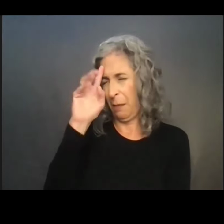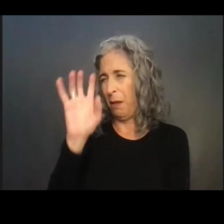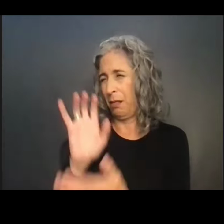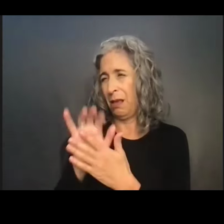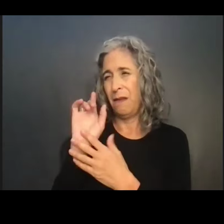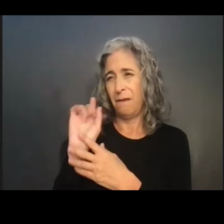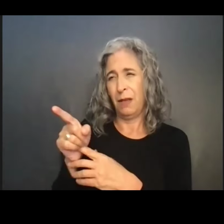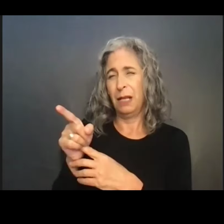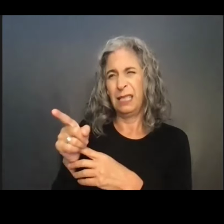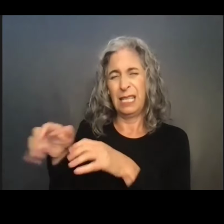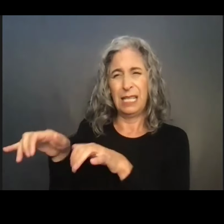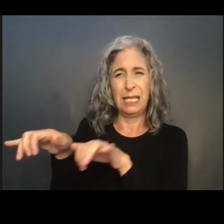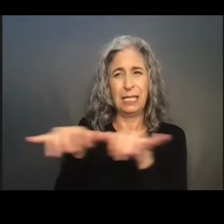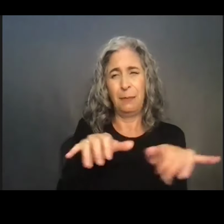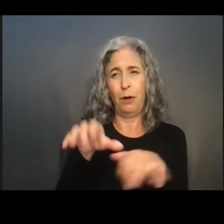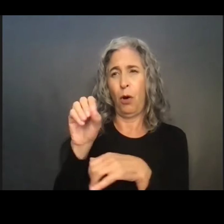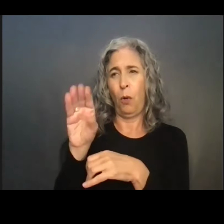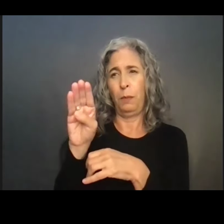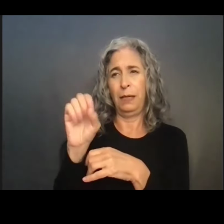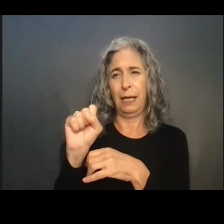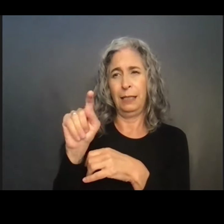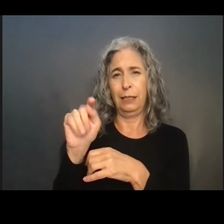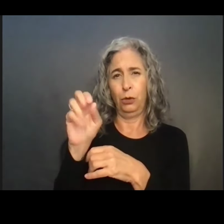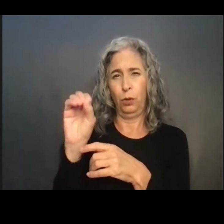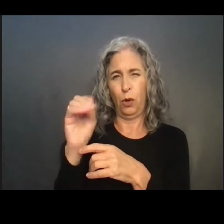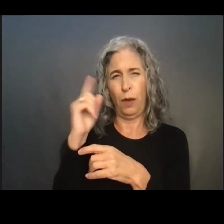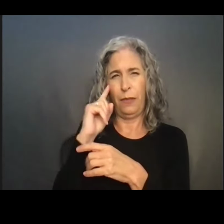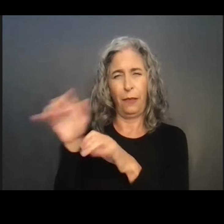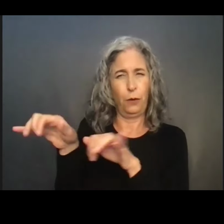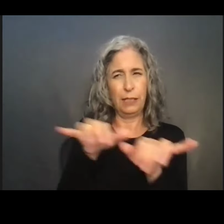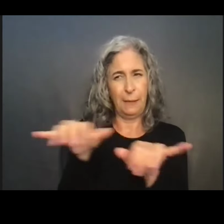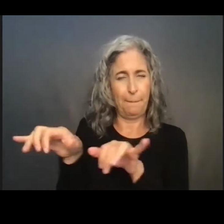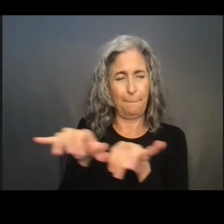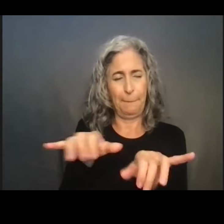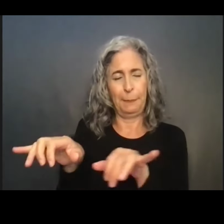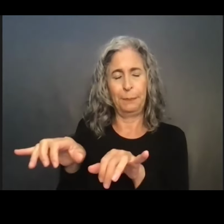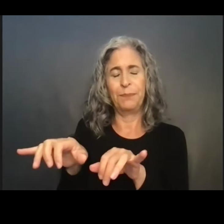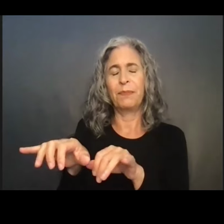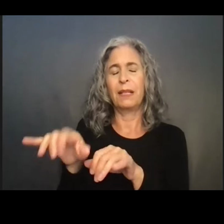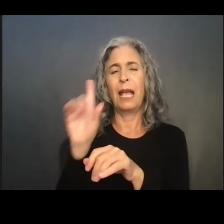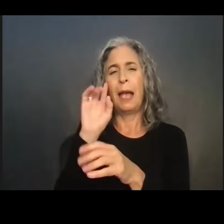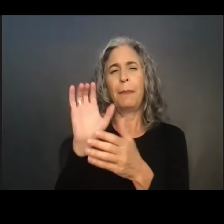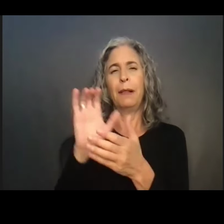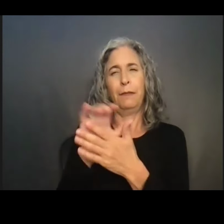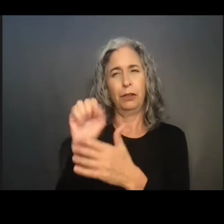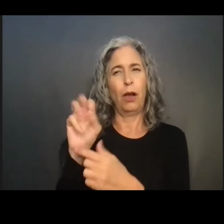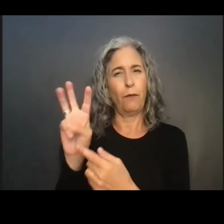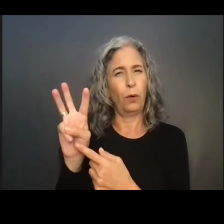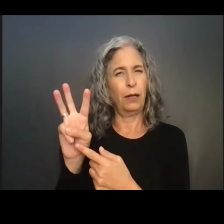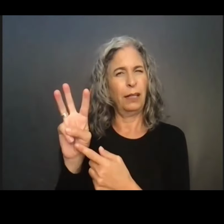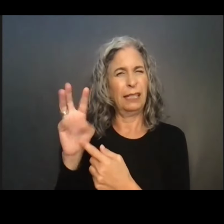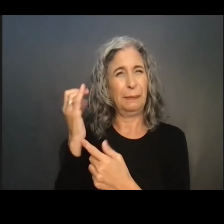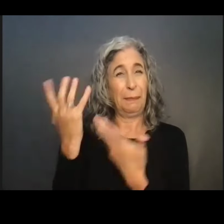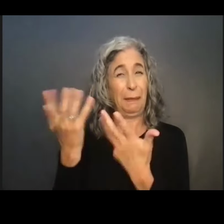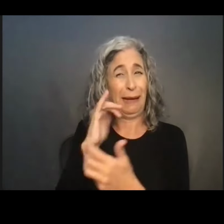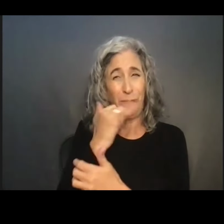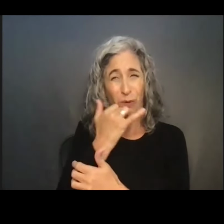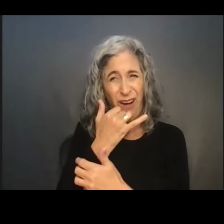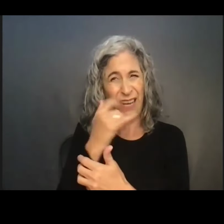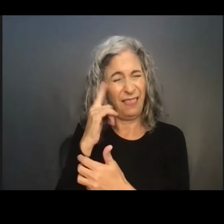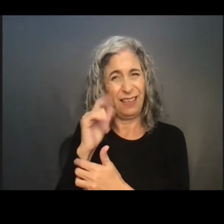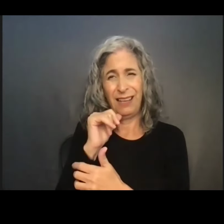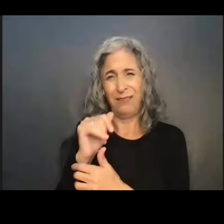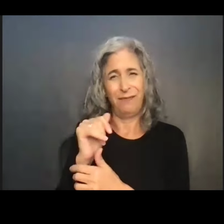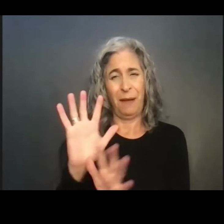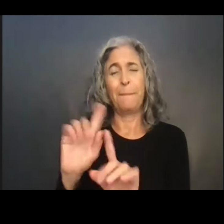it's similar to OBS Studio. And I believe it's software, if I'm not mistaken. And so